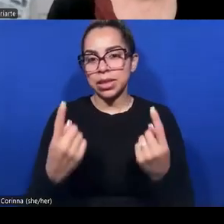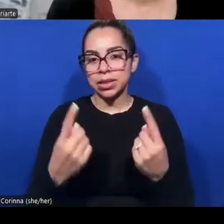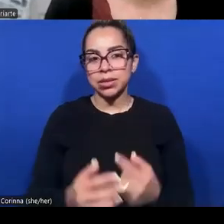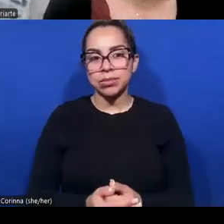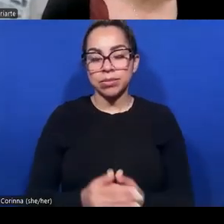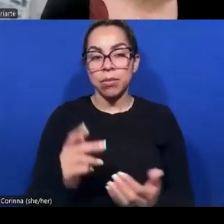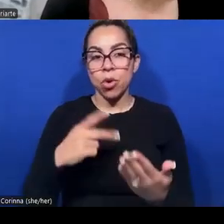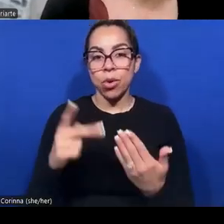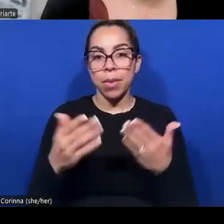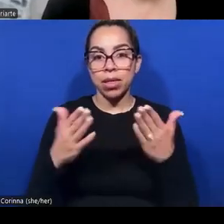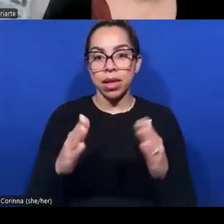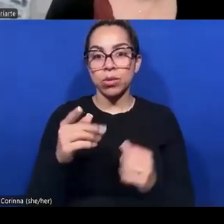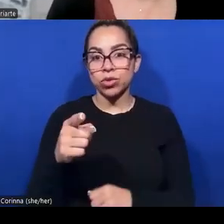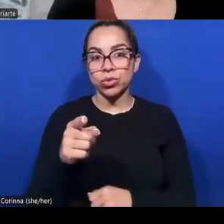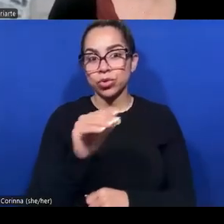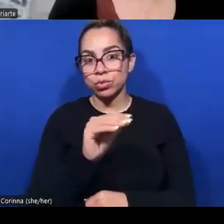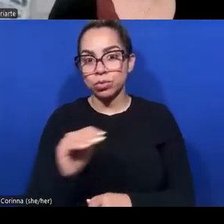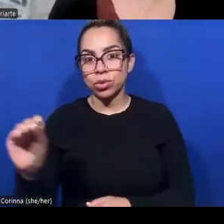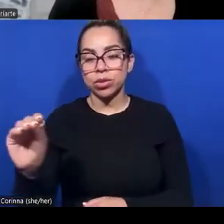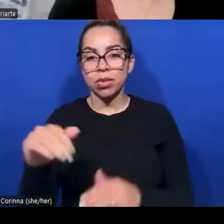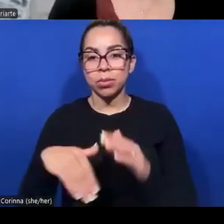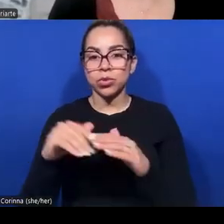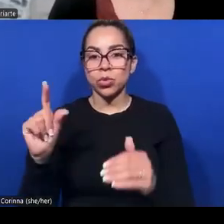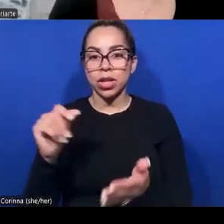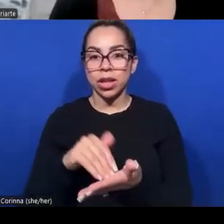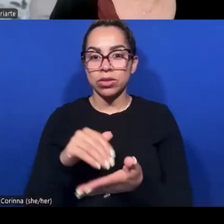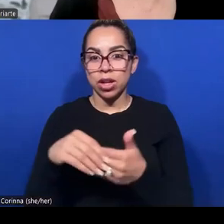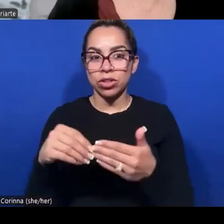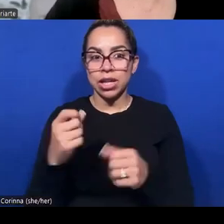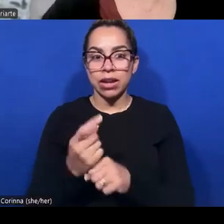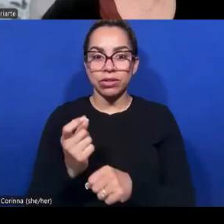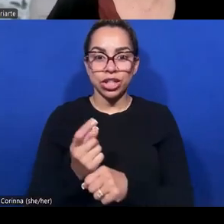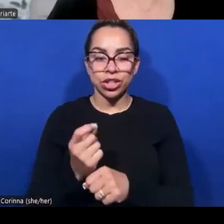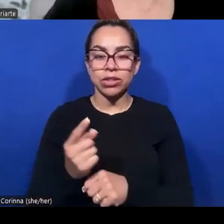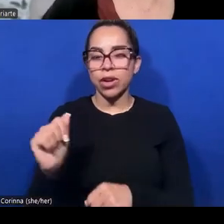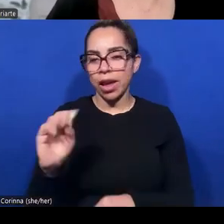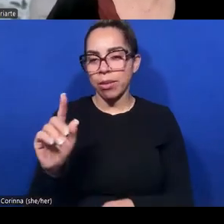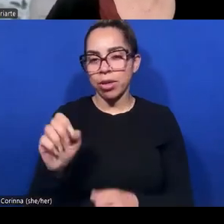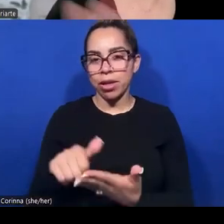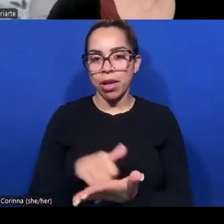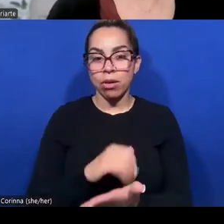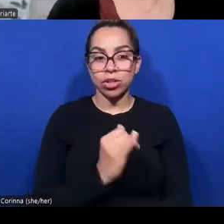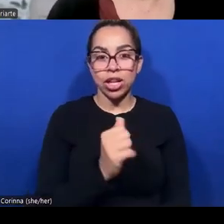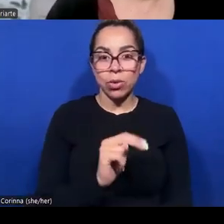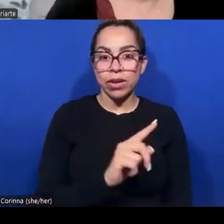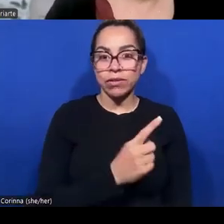in your Able account up to $20,000 a year. And we're talking from January 1st to the end of December.